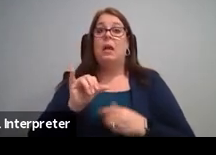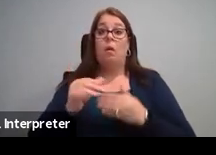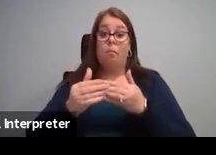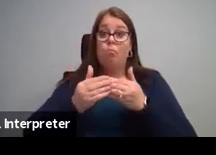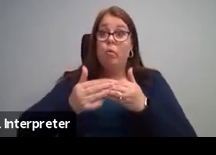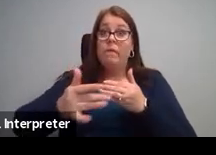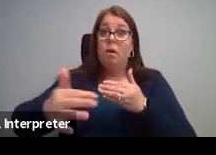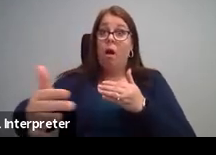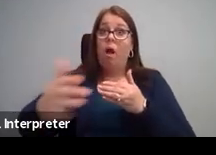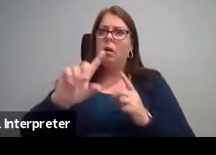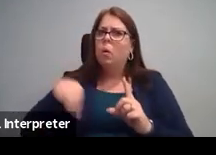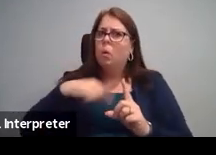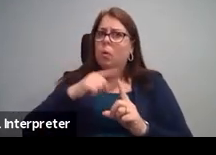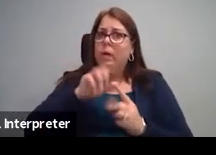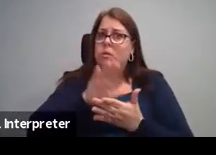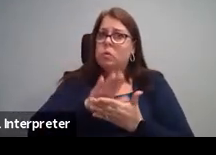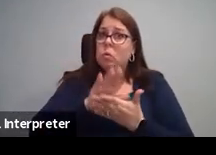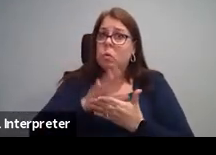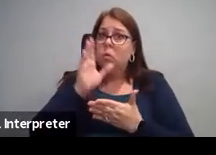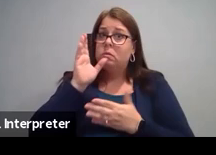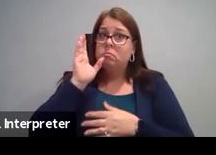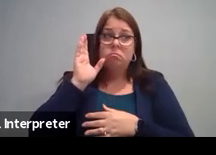Laurie Arnold: Going to reopen but I'm quite certain that when we think about